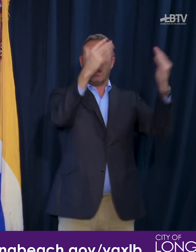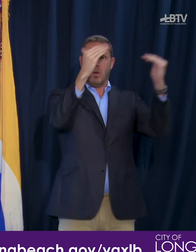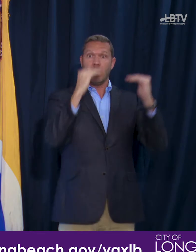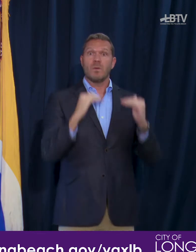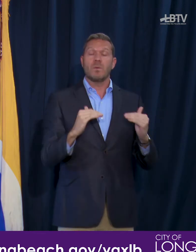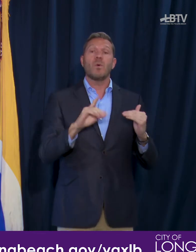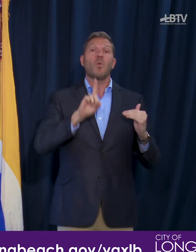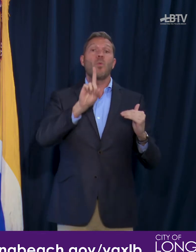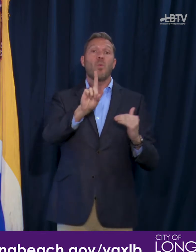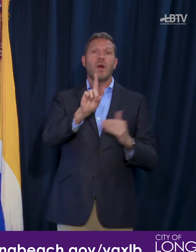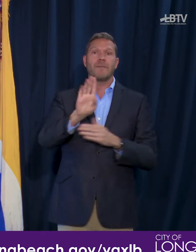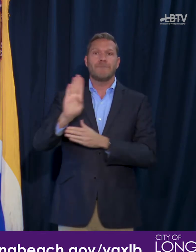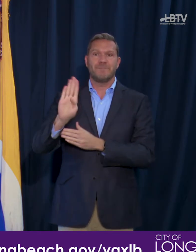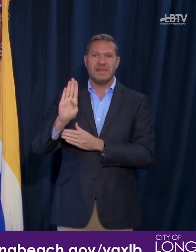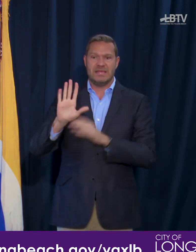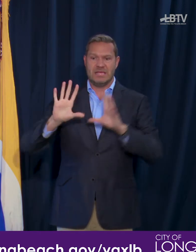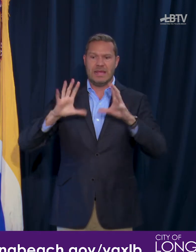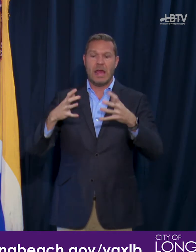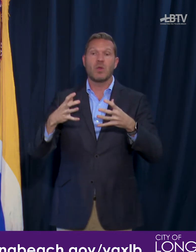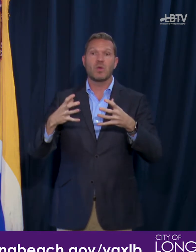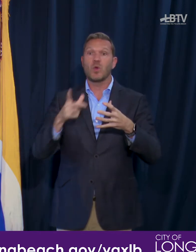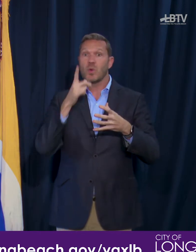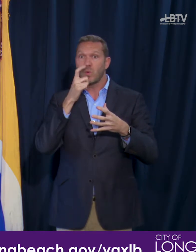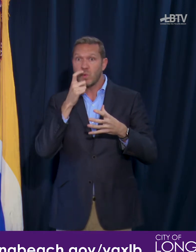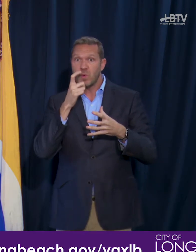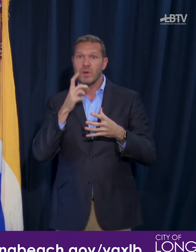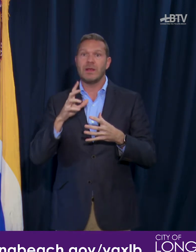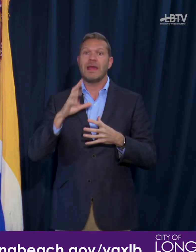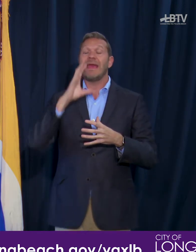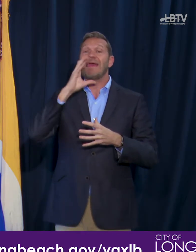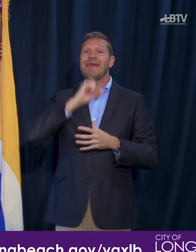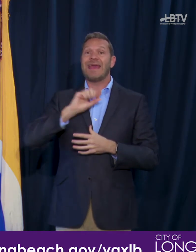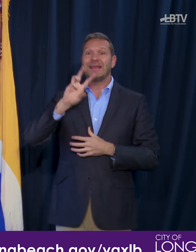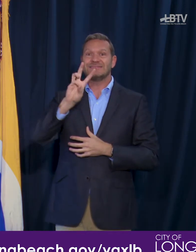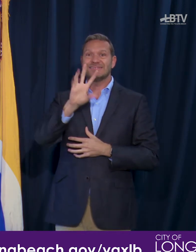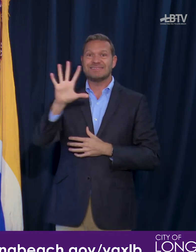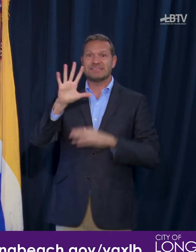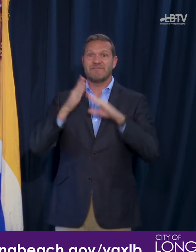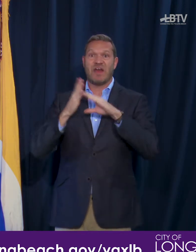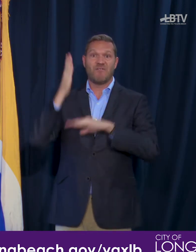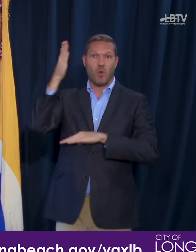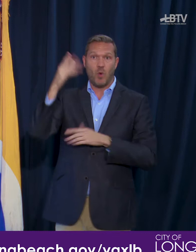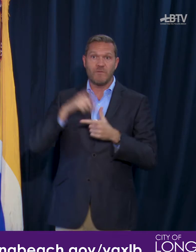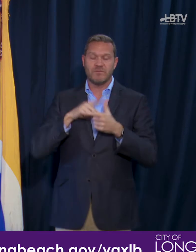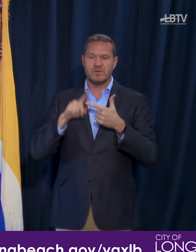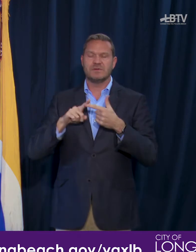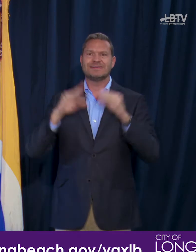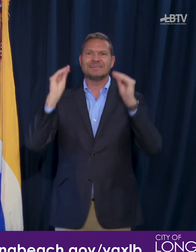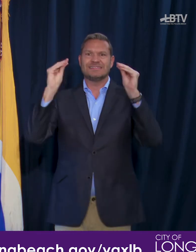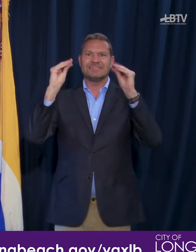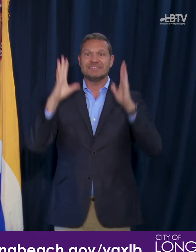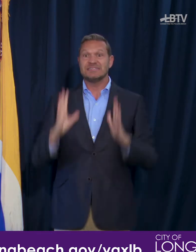first B category which includes 65 and over, it includes teachers and educators, and food